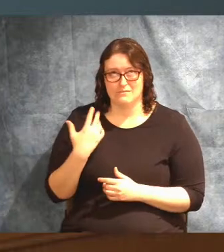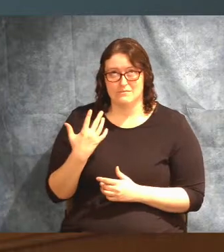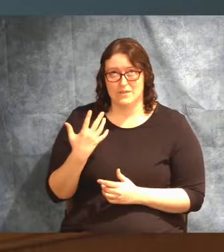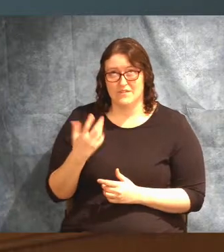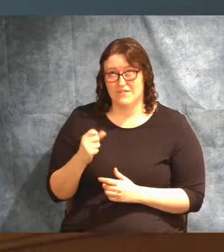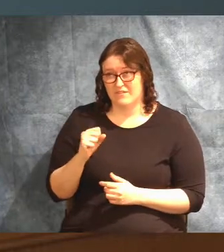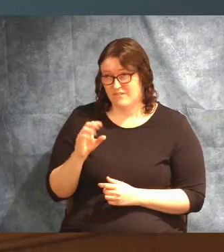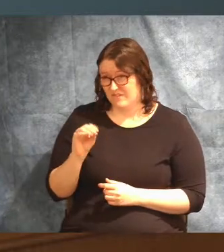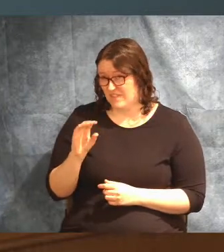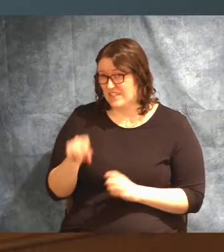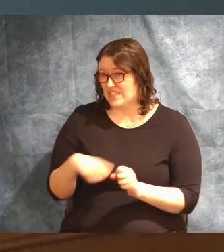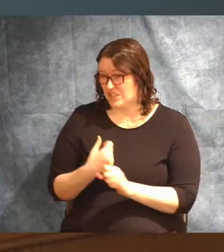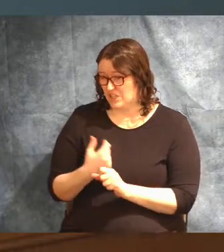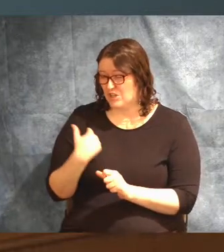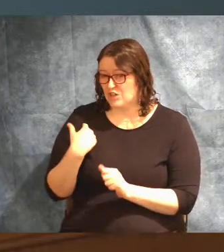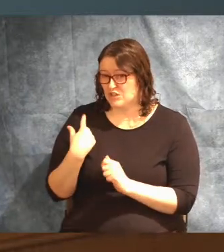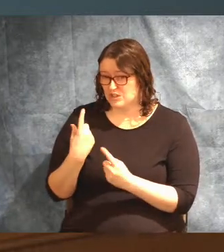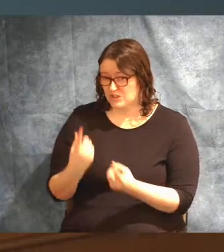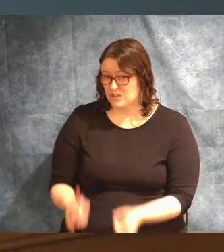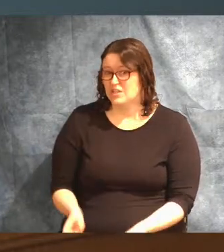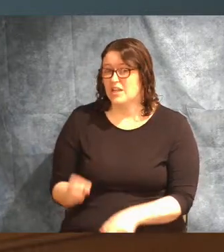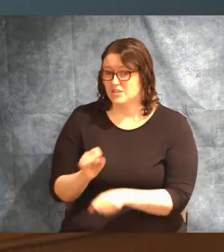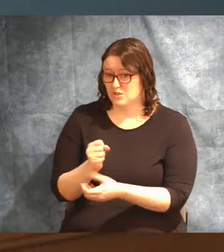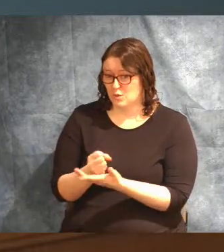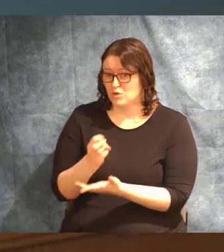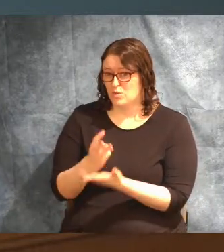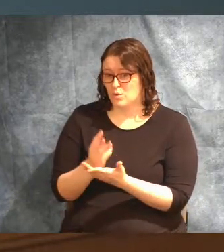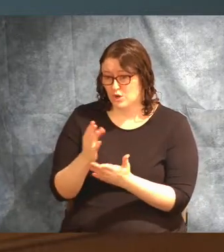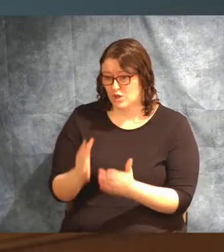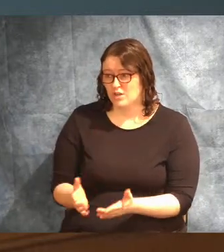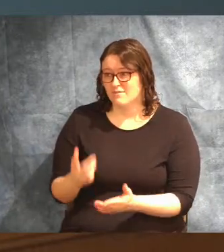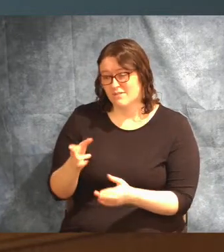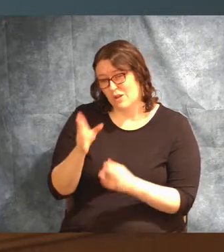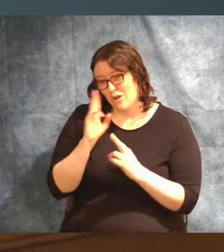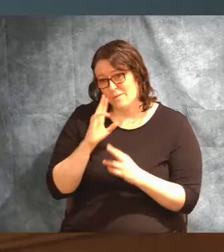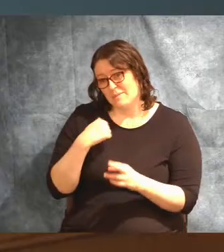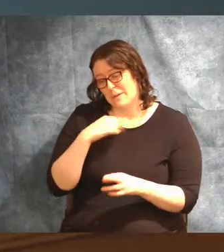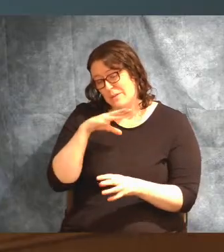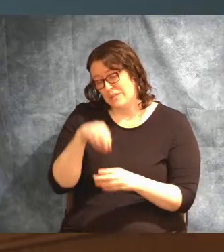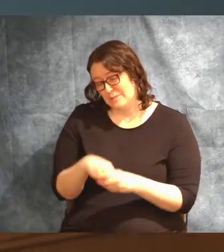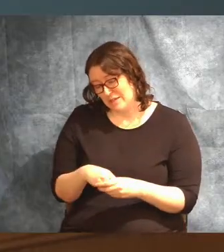worker and they honored me for my participation in the community and the lives that I've helped